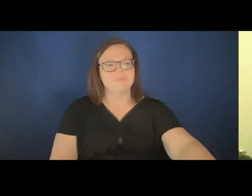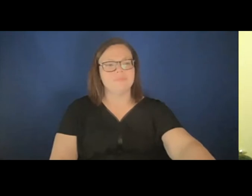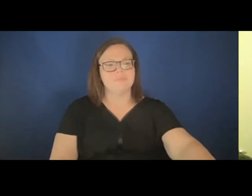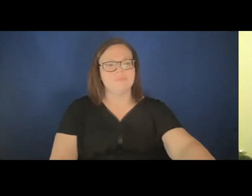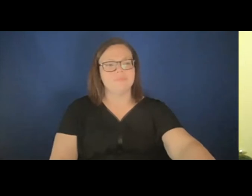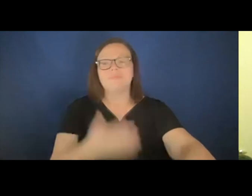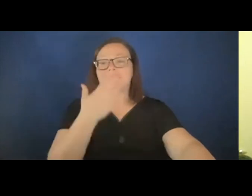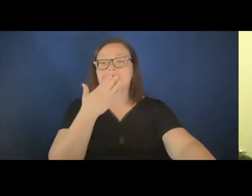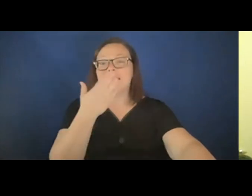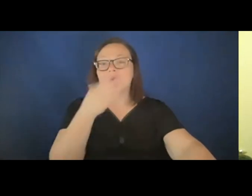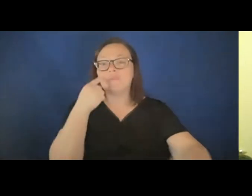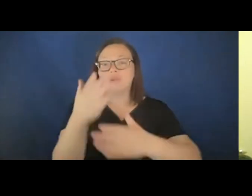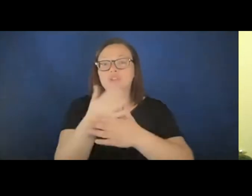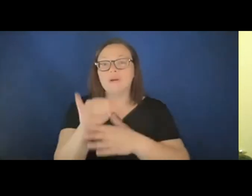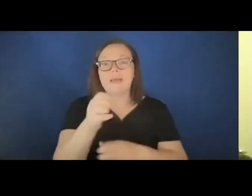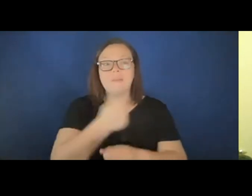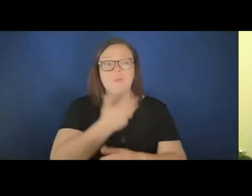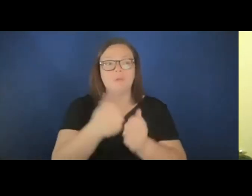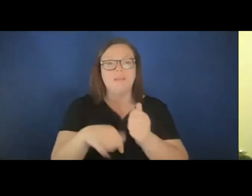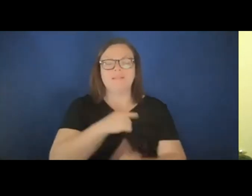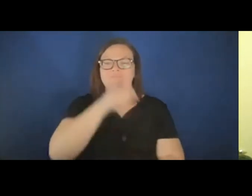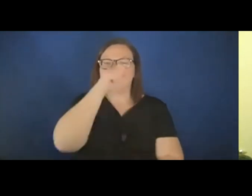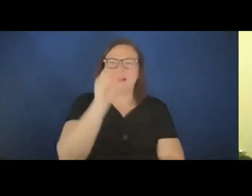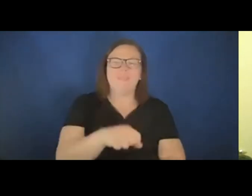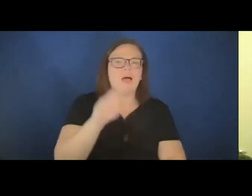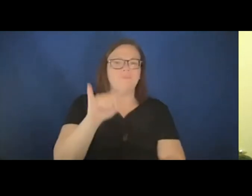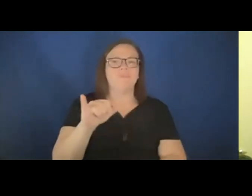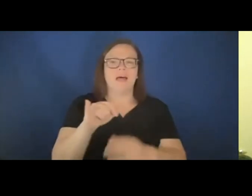Thank you for sharing that poem with us. I love the rhyme, the sounds in this. These